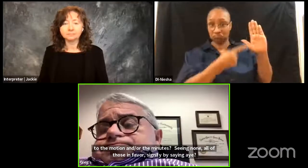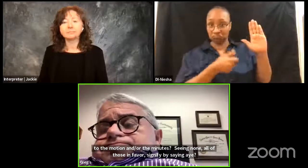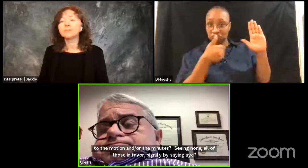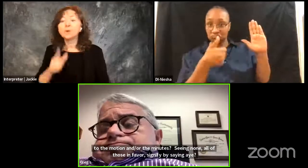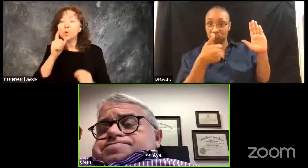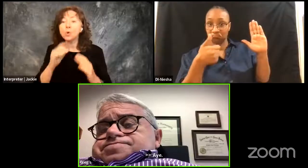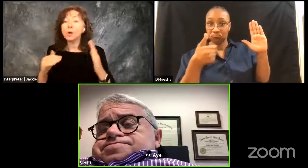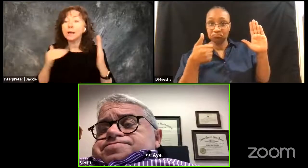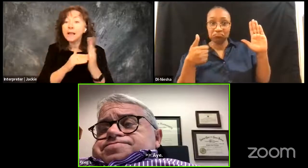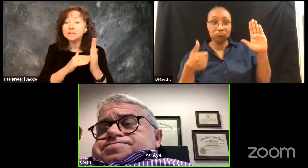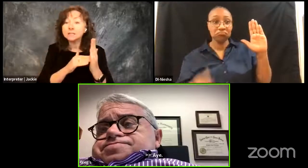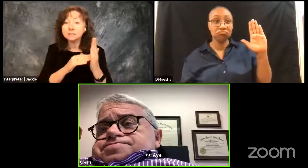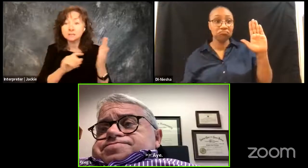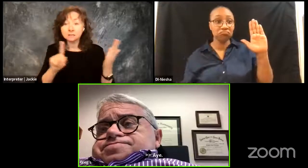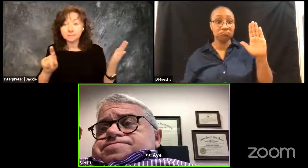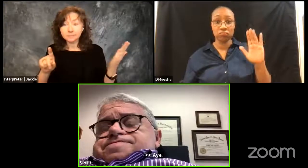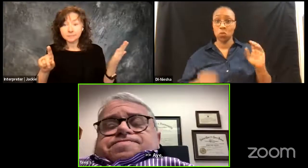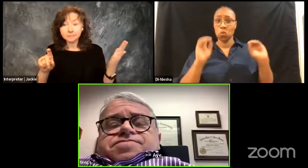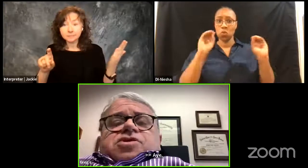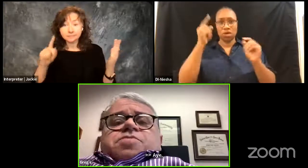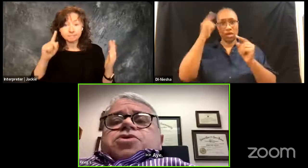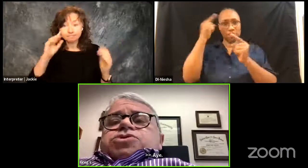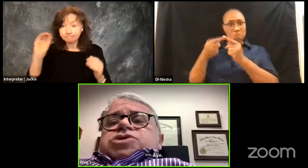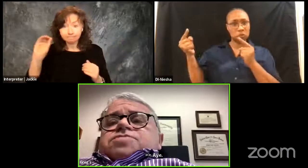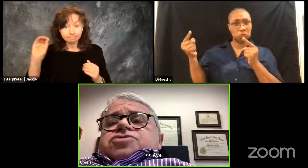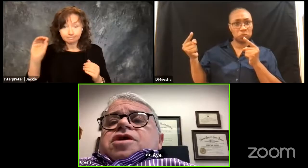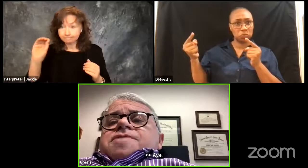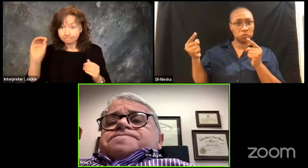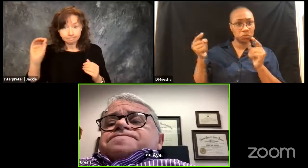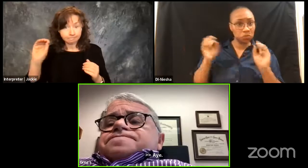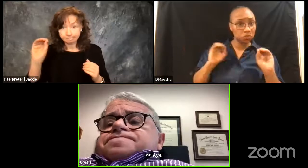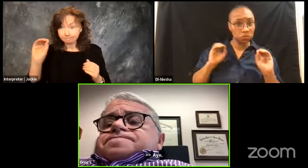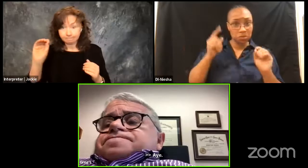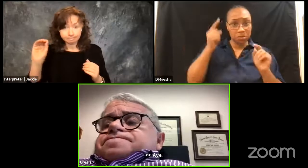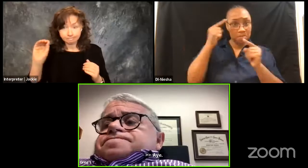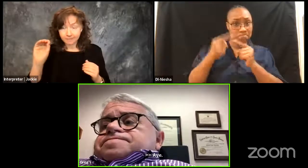Any opposed? All right.